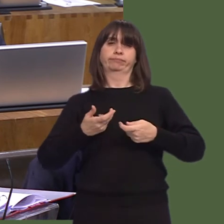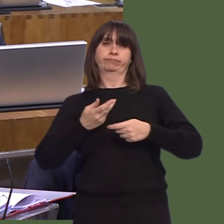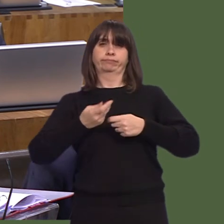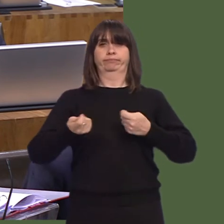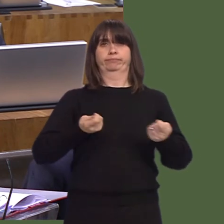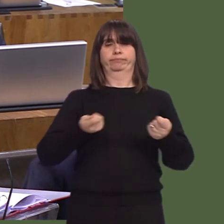1999.